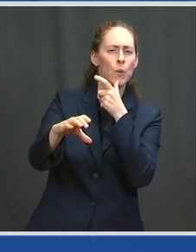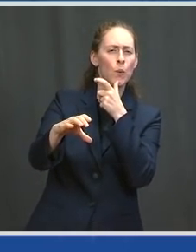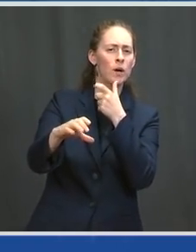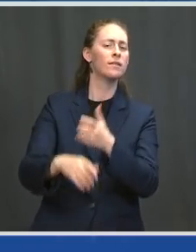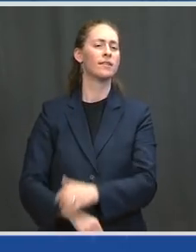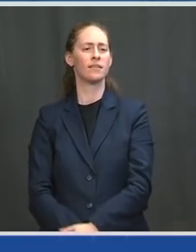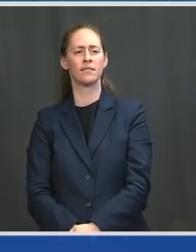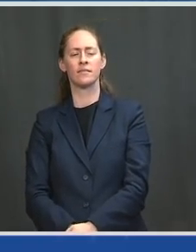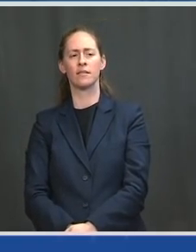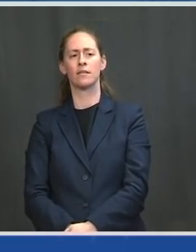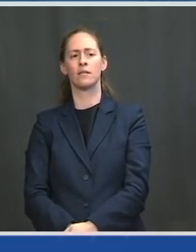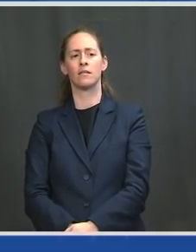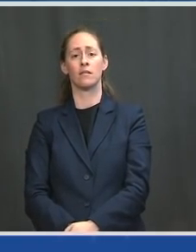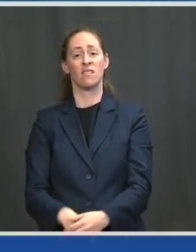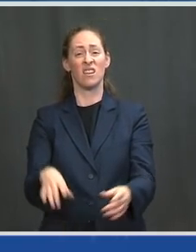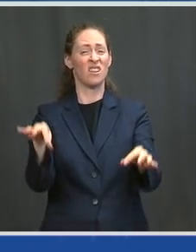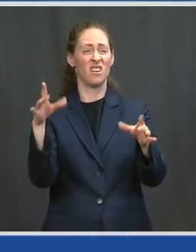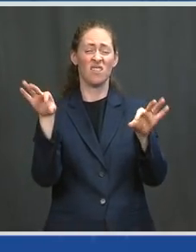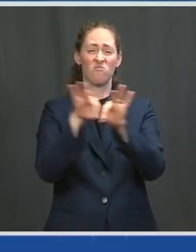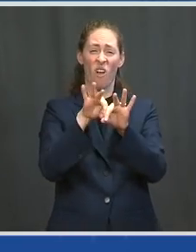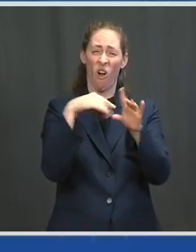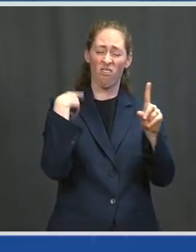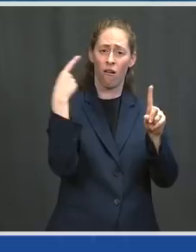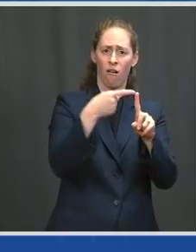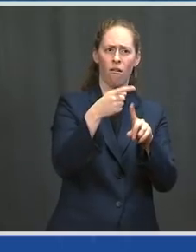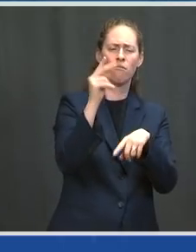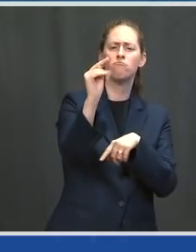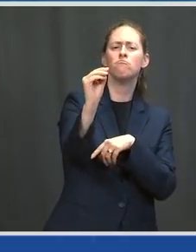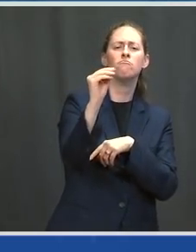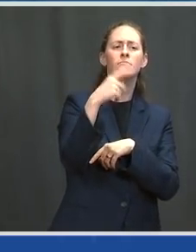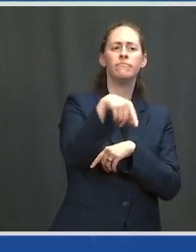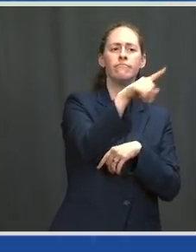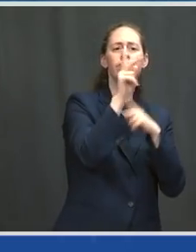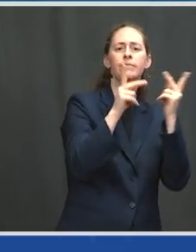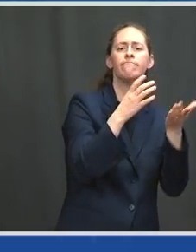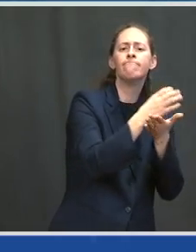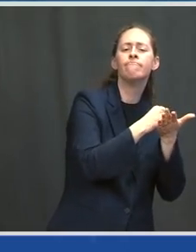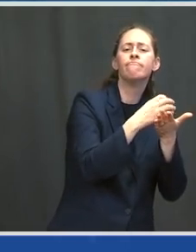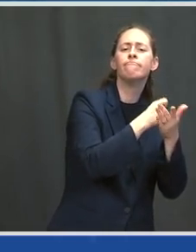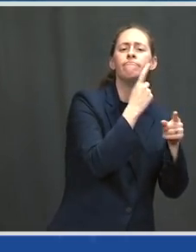on middle-class and working-class people. Look, what's the one thing people are concerned about with the gas?